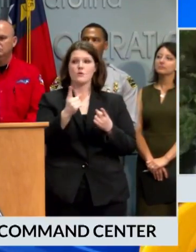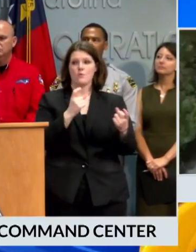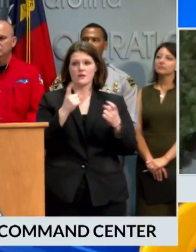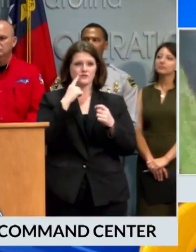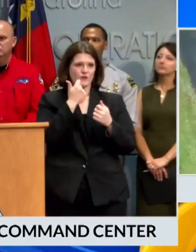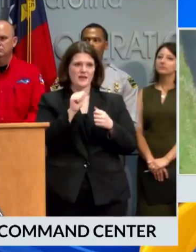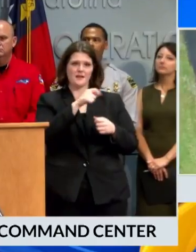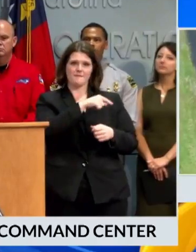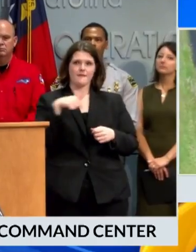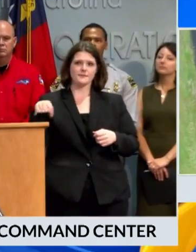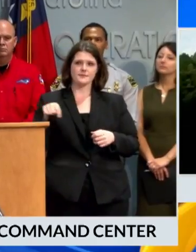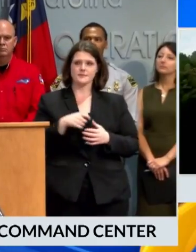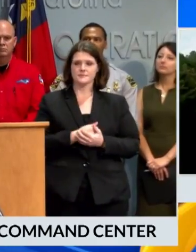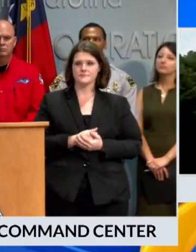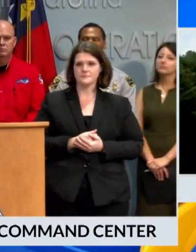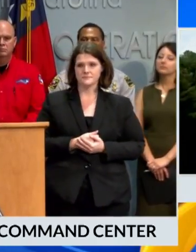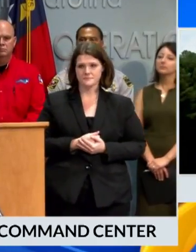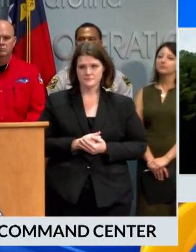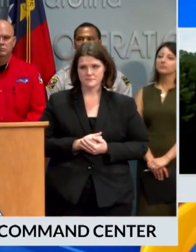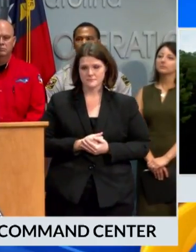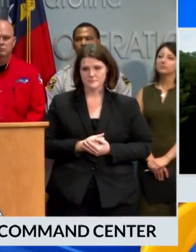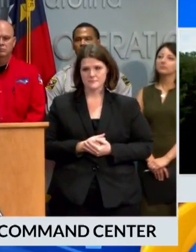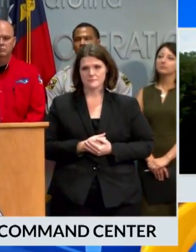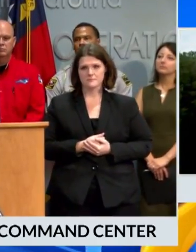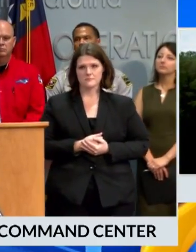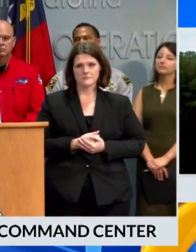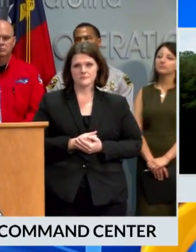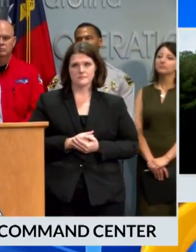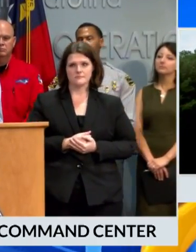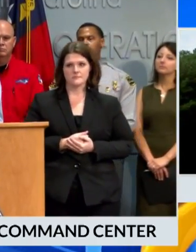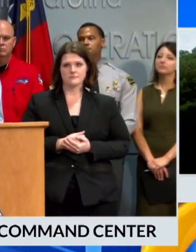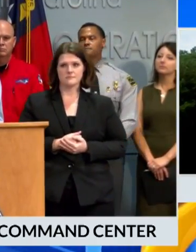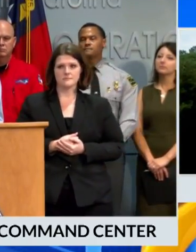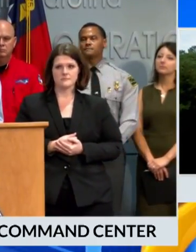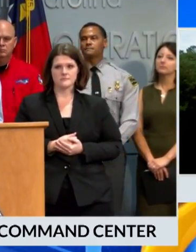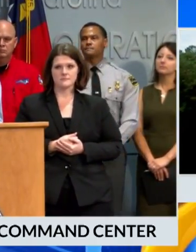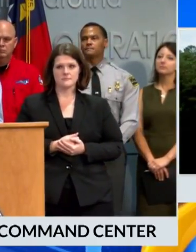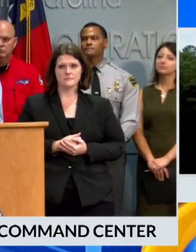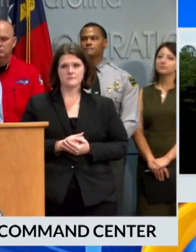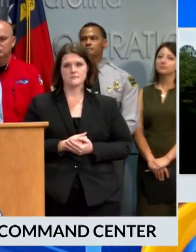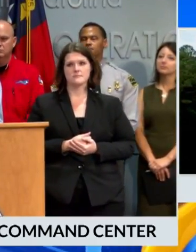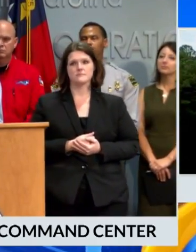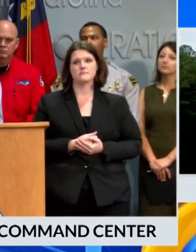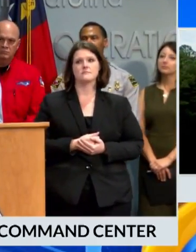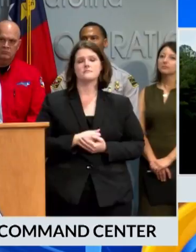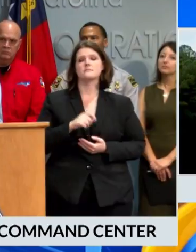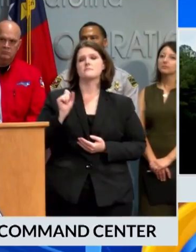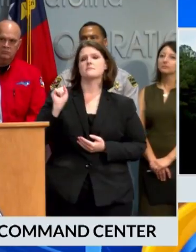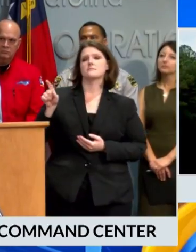ALONG WITH THE PEOPLE WHO ARE HELPING US HERE ON THE GROUND. AT THE EMERGENCY OPERATIONS CENTER.